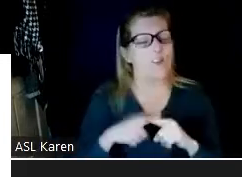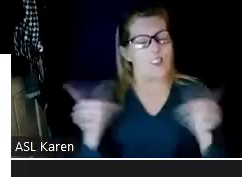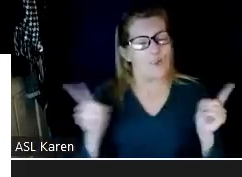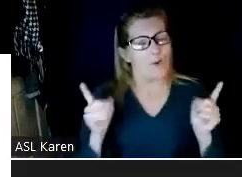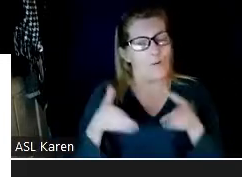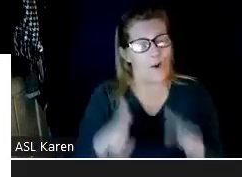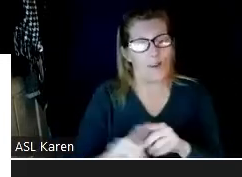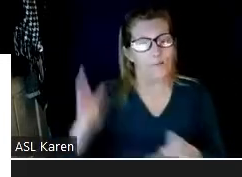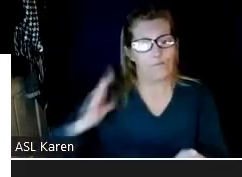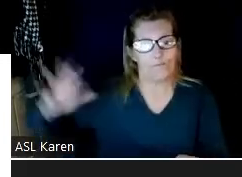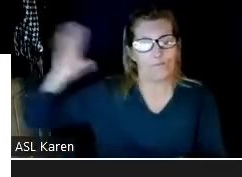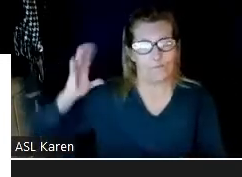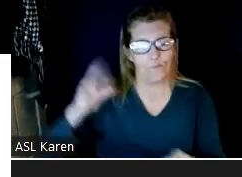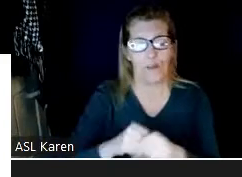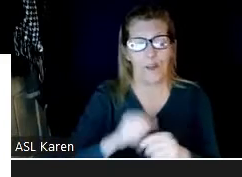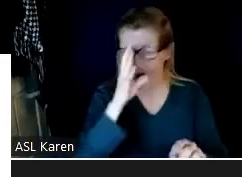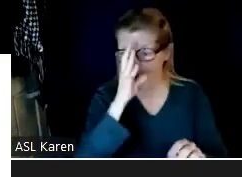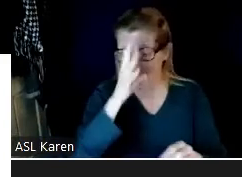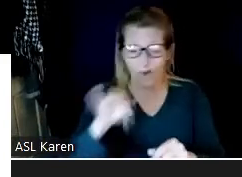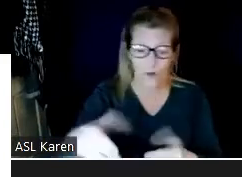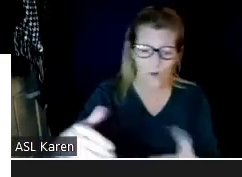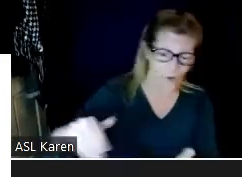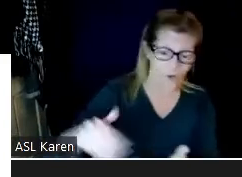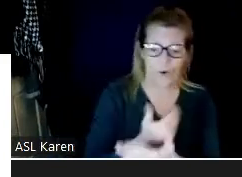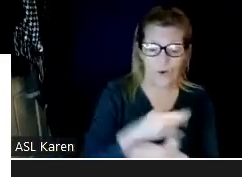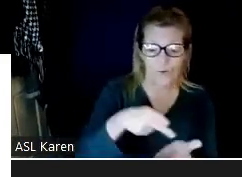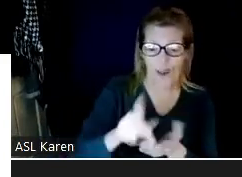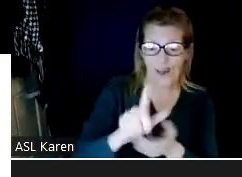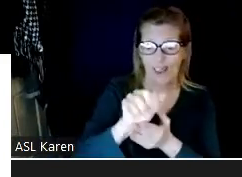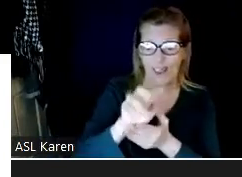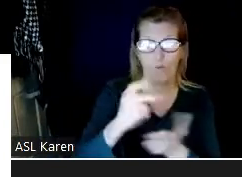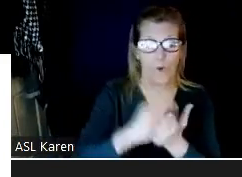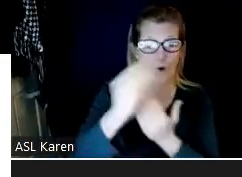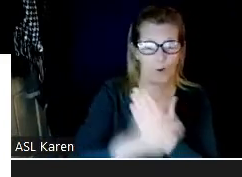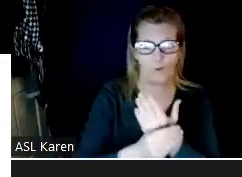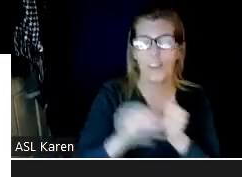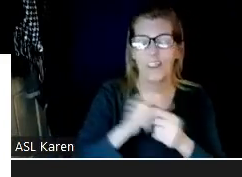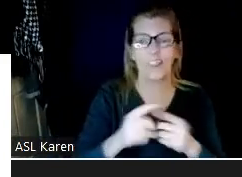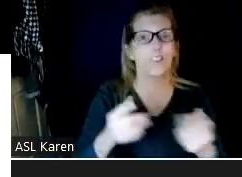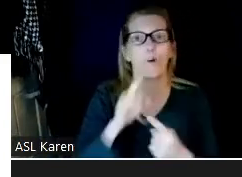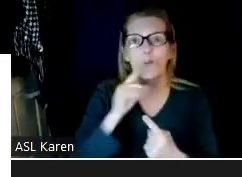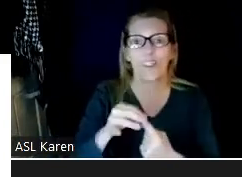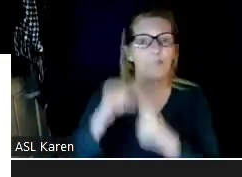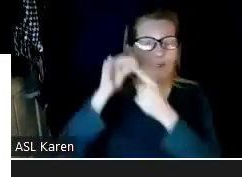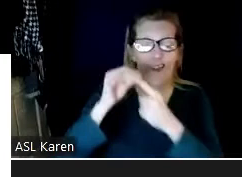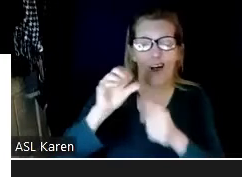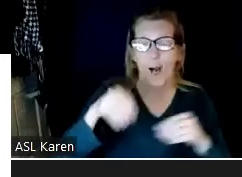15:07:30 And the creation of this brand new paid leave program is a unique opportunity to do it from the very beginning.